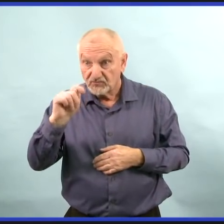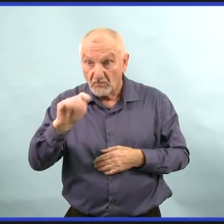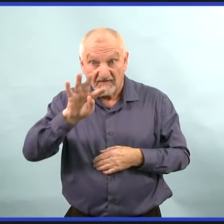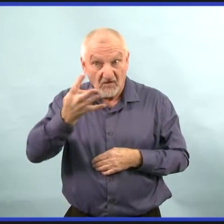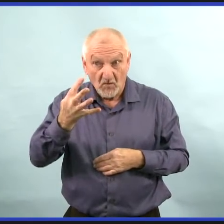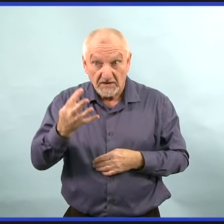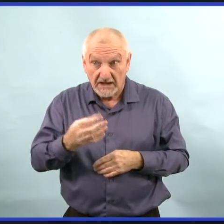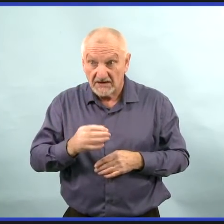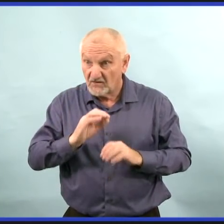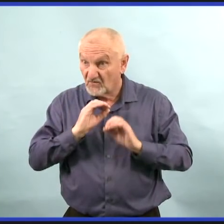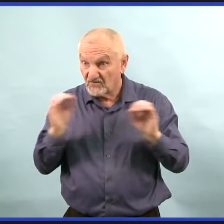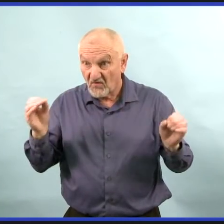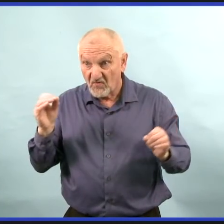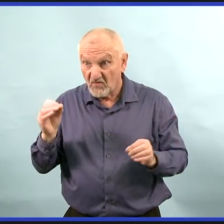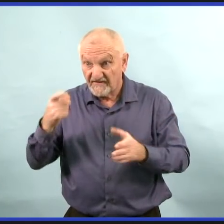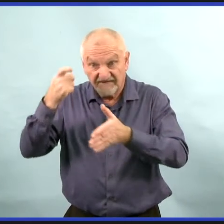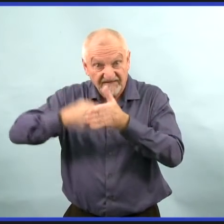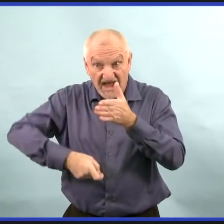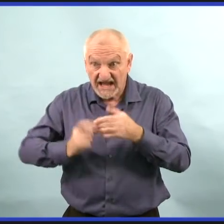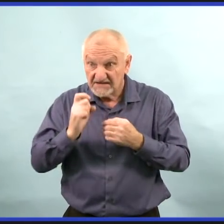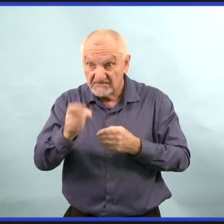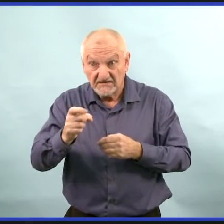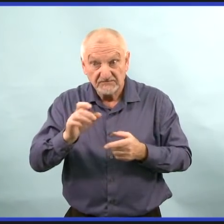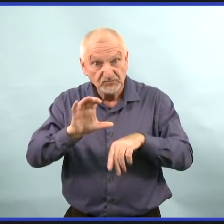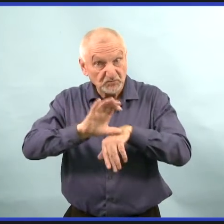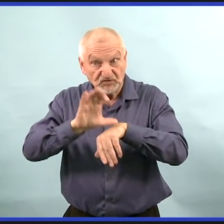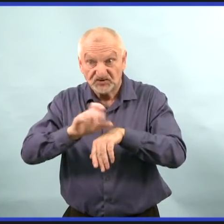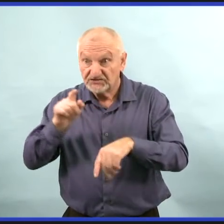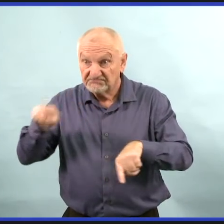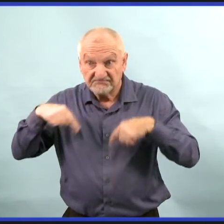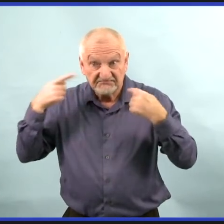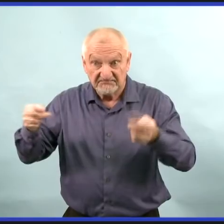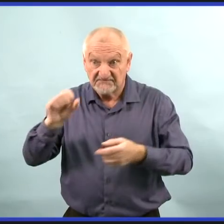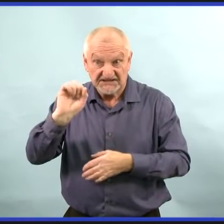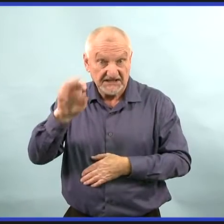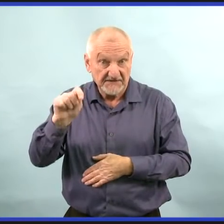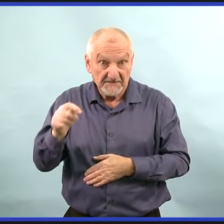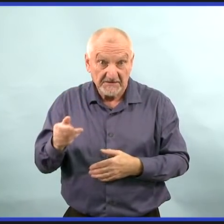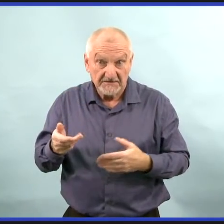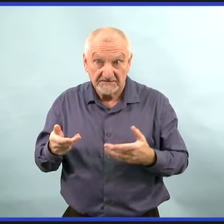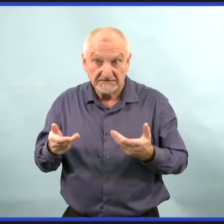do you think enough is being done to ensure the orders you put in are being followed so you might